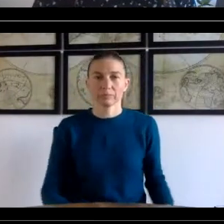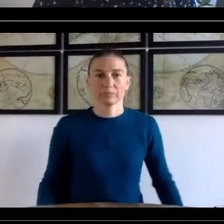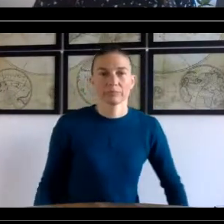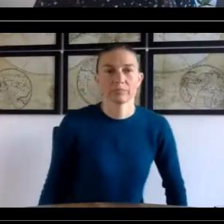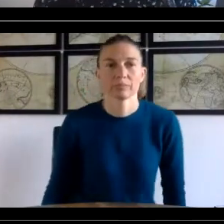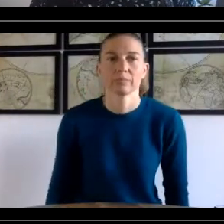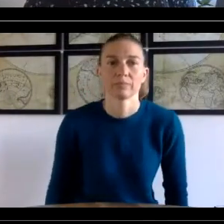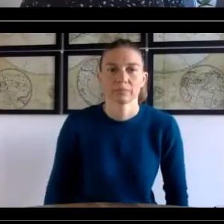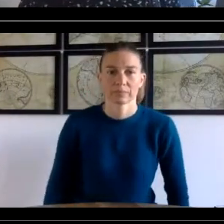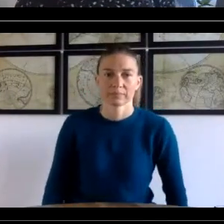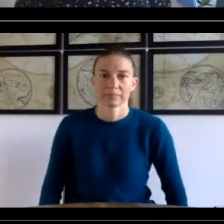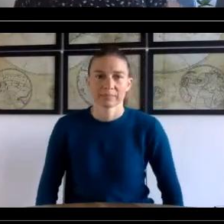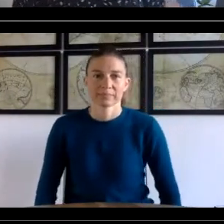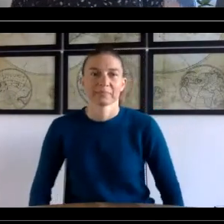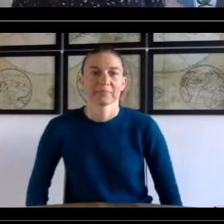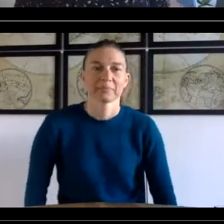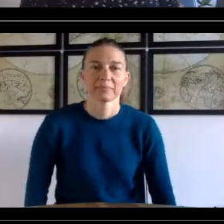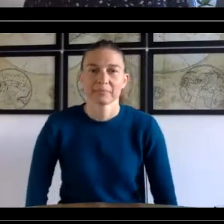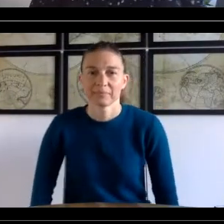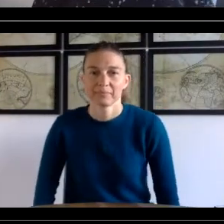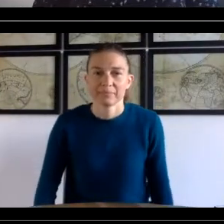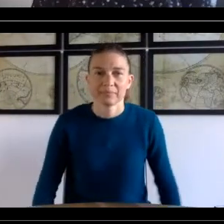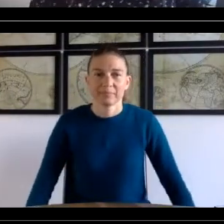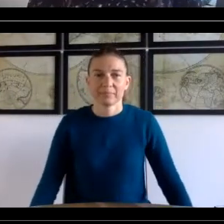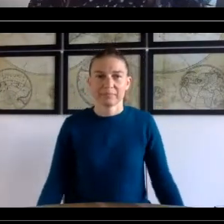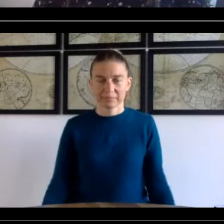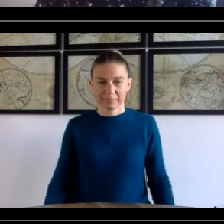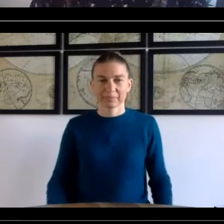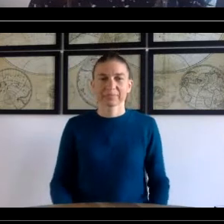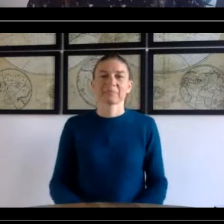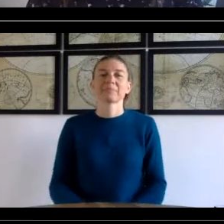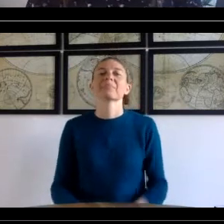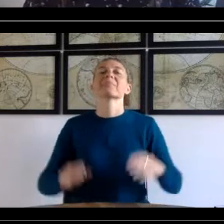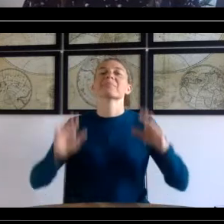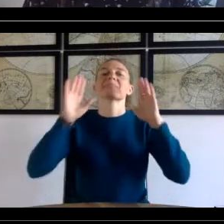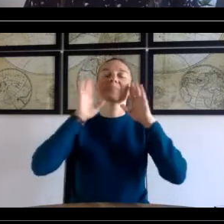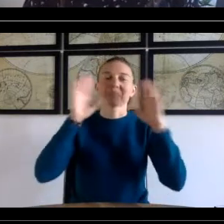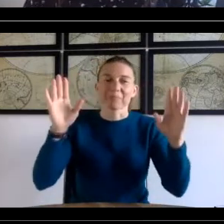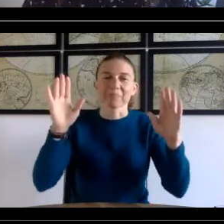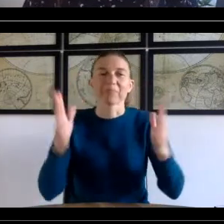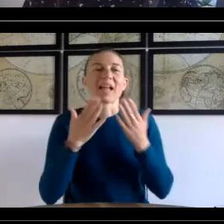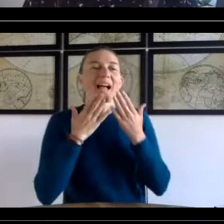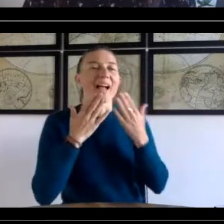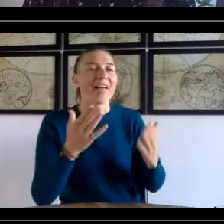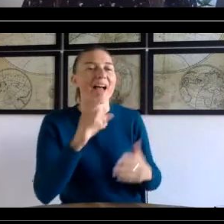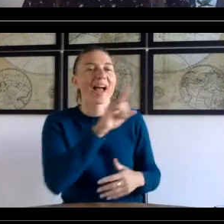Hi, so thank you so much, Zrinka, my name is Maria Gonzalez,